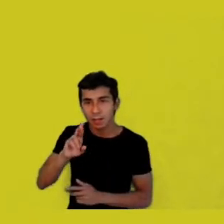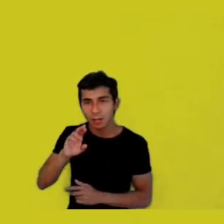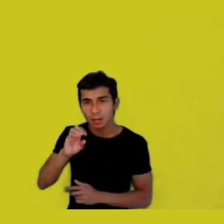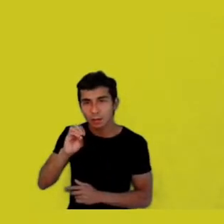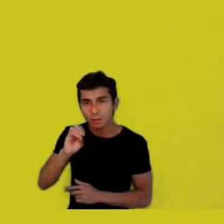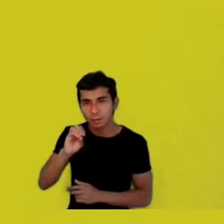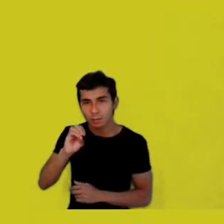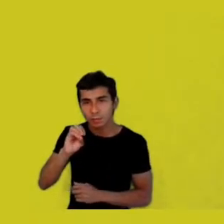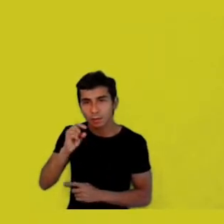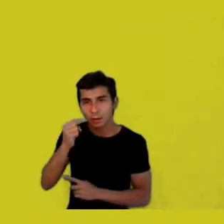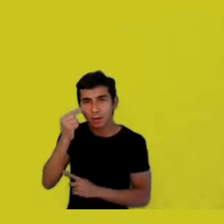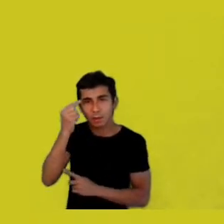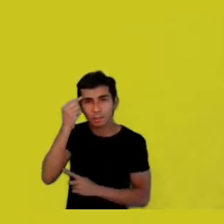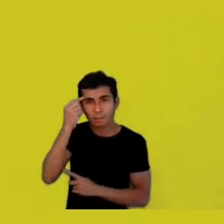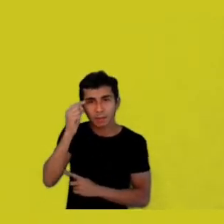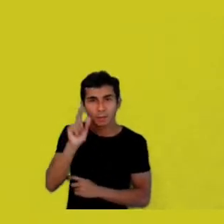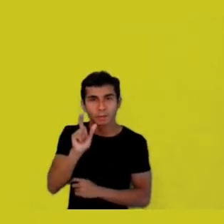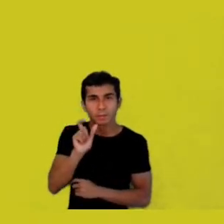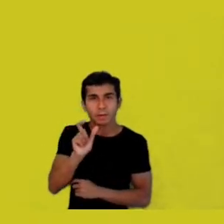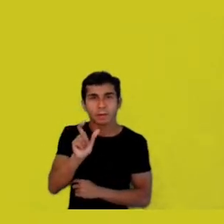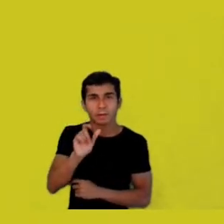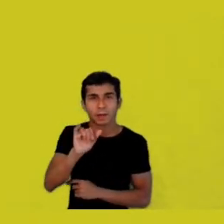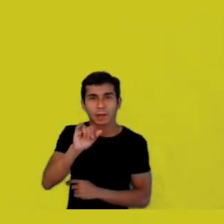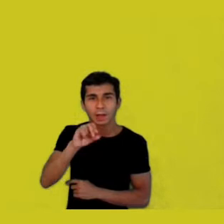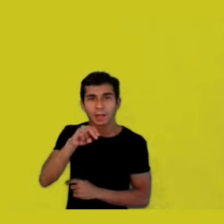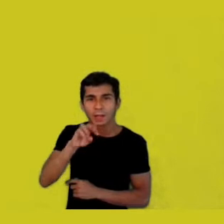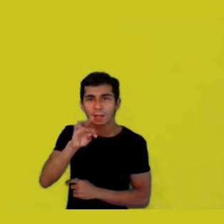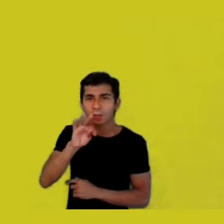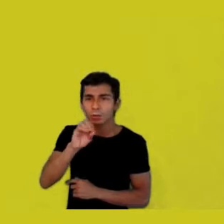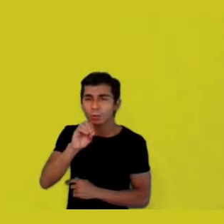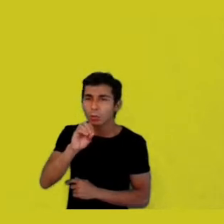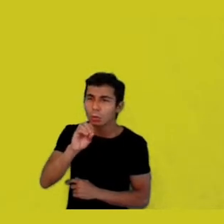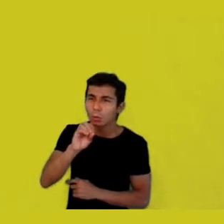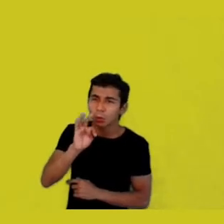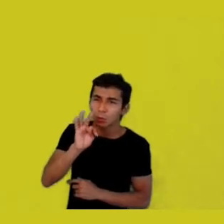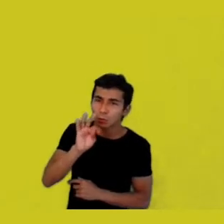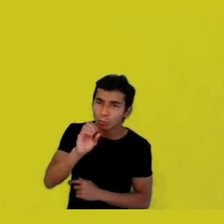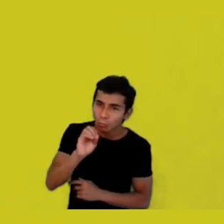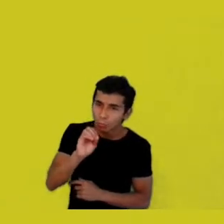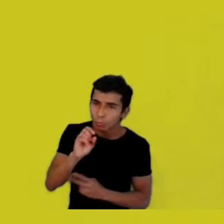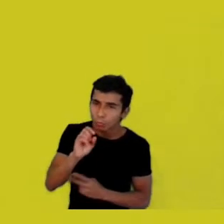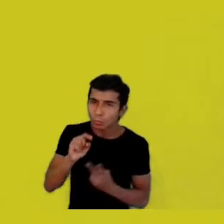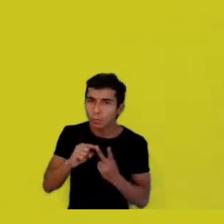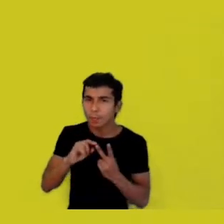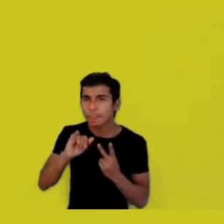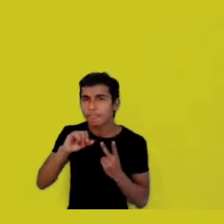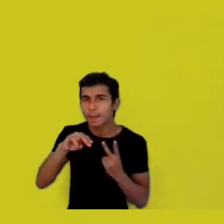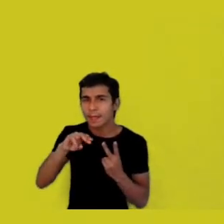these expressions that perhaps mean earth in its multiplicity.